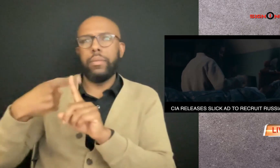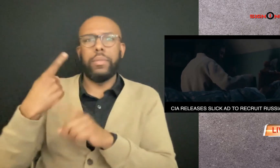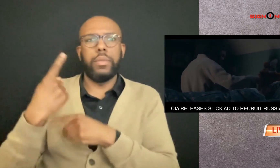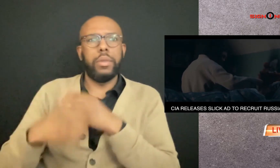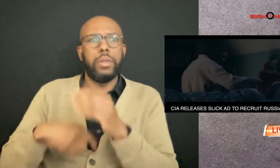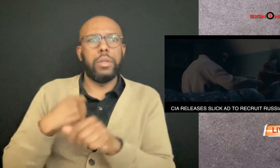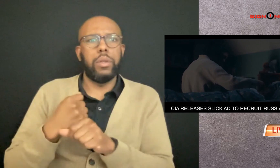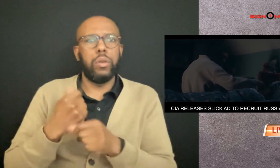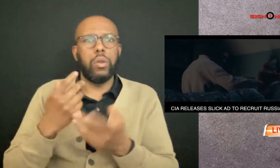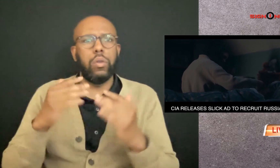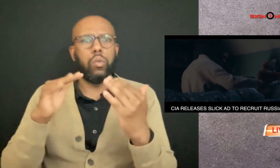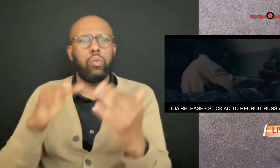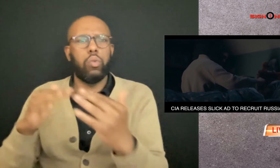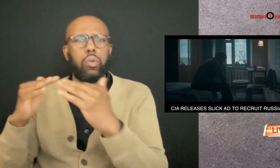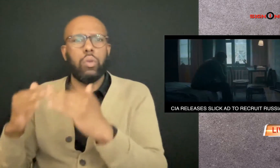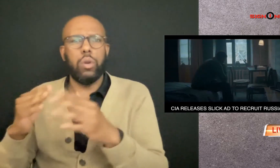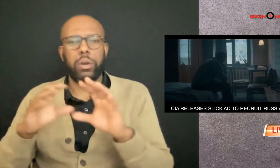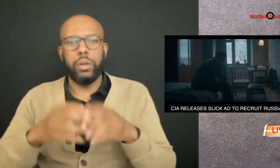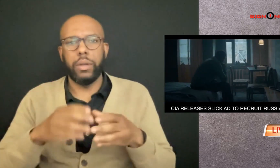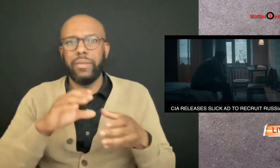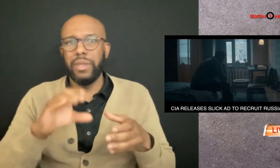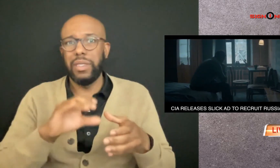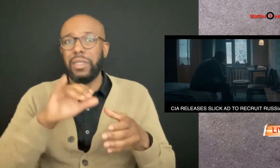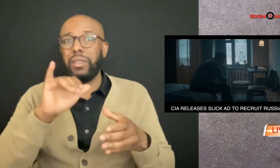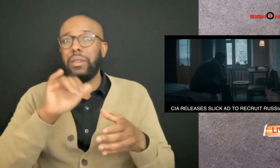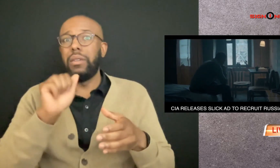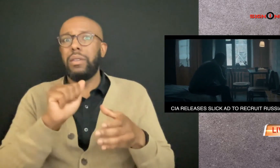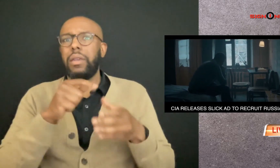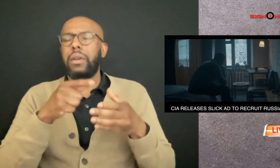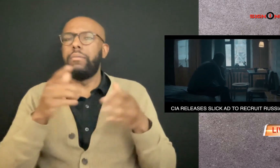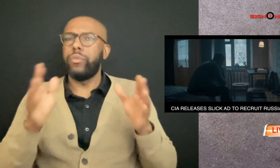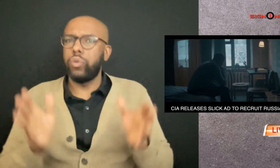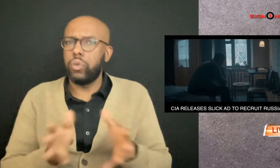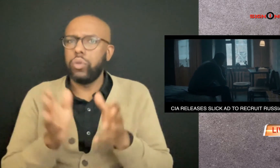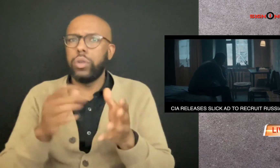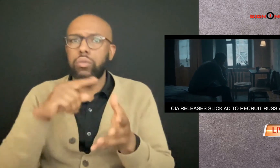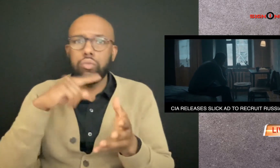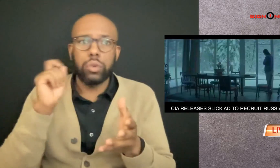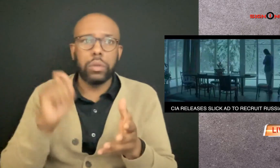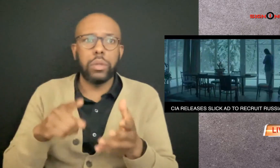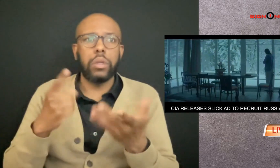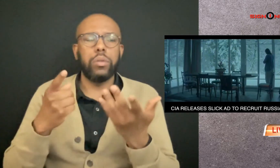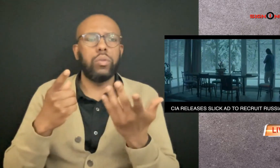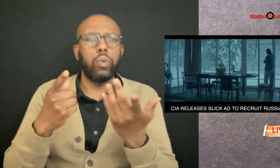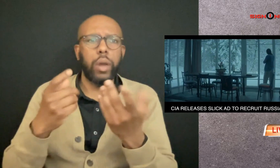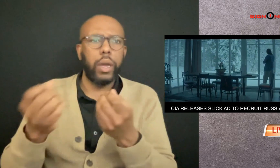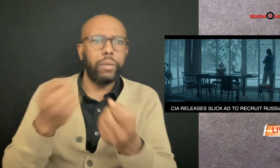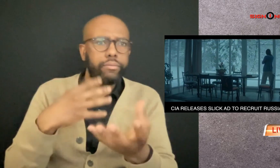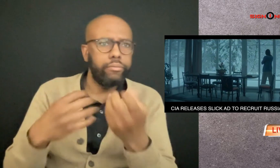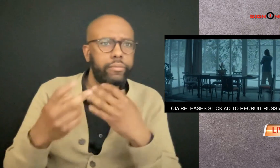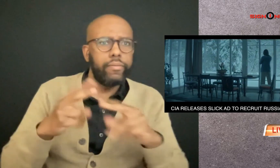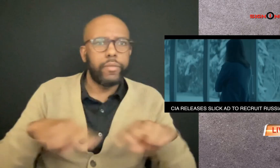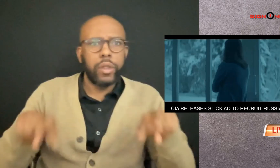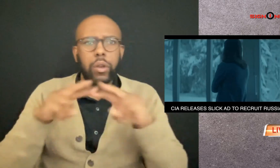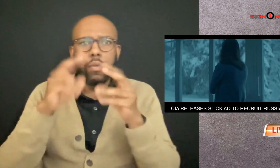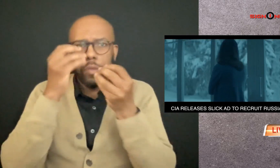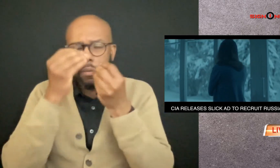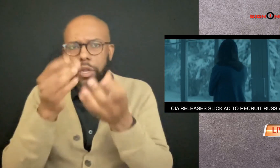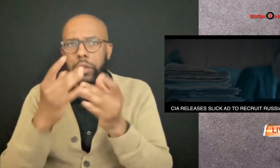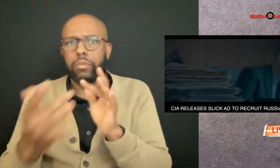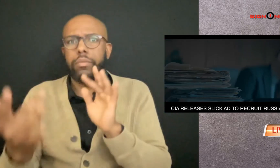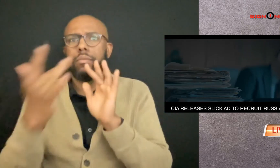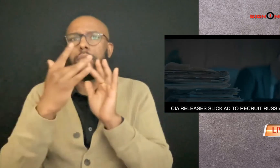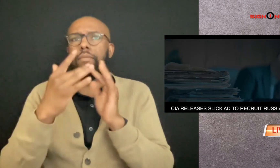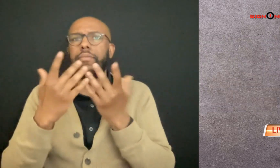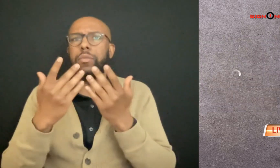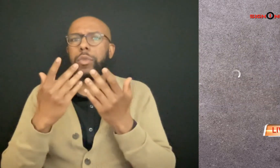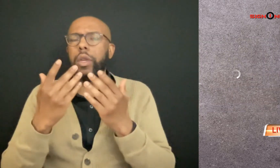regime in the past year of the war the CIA has been encouraging Russians with valuable